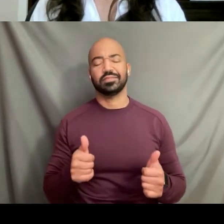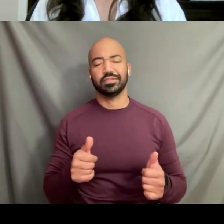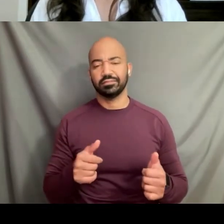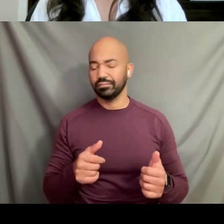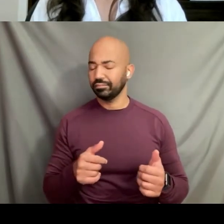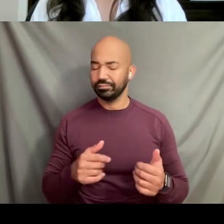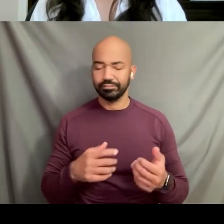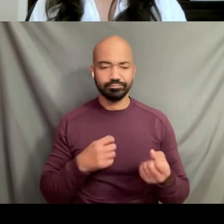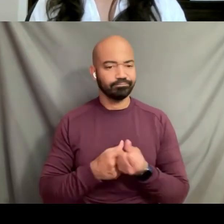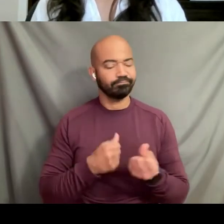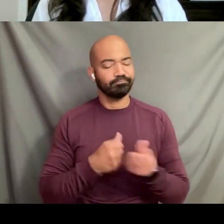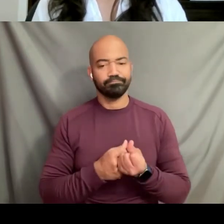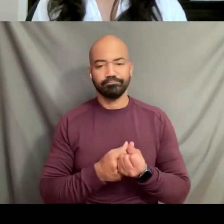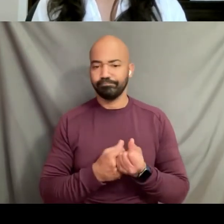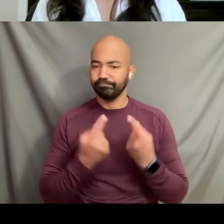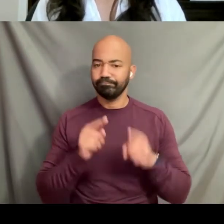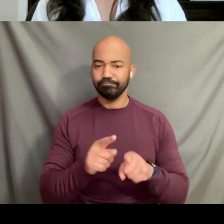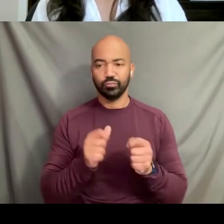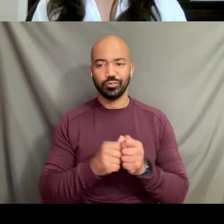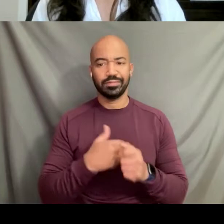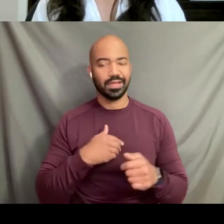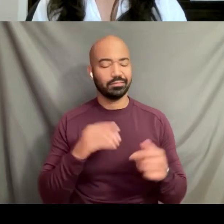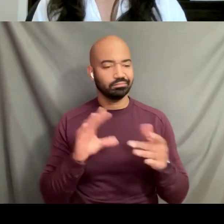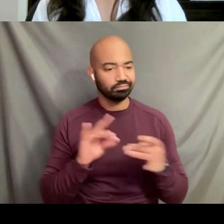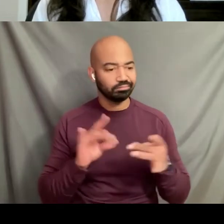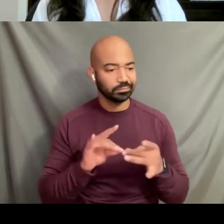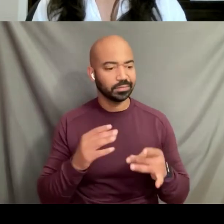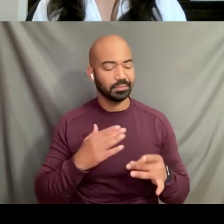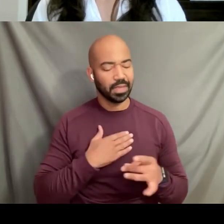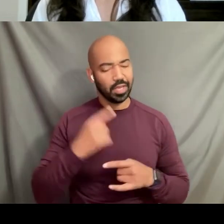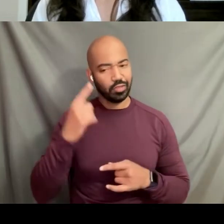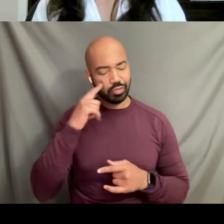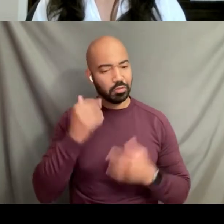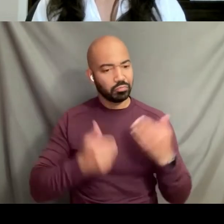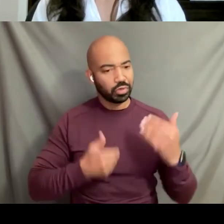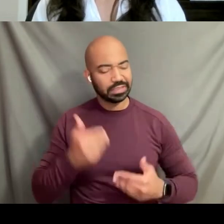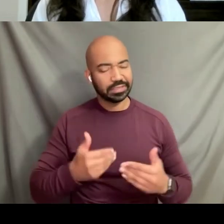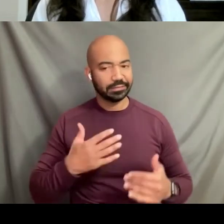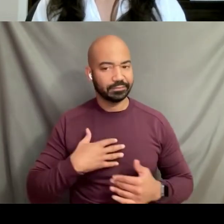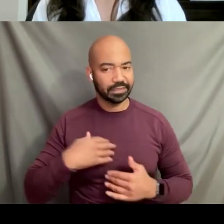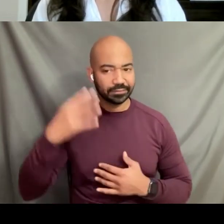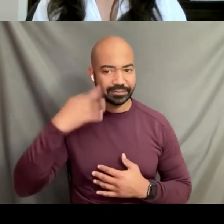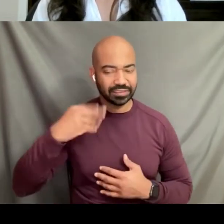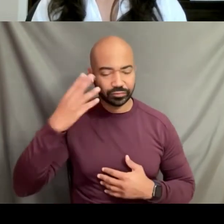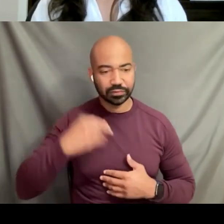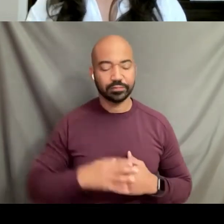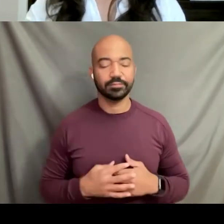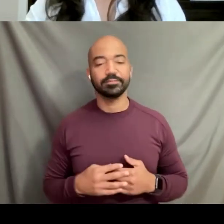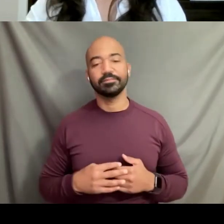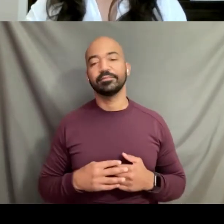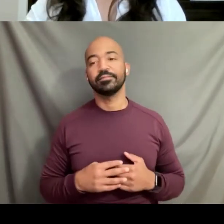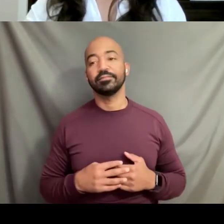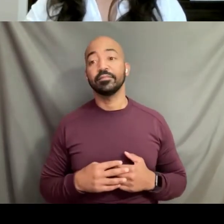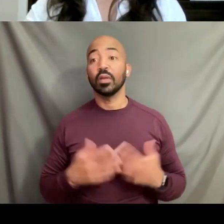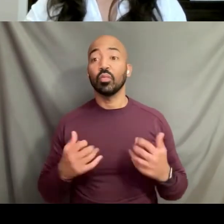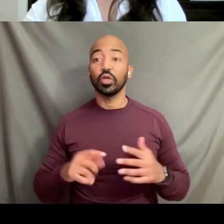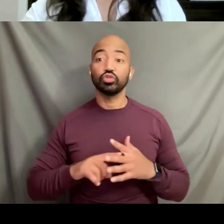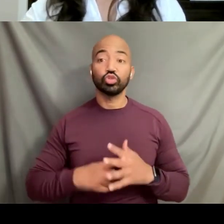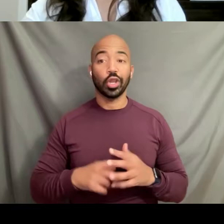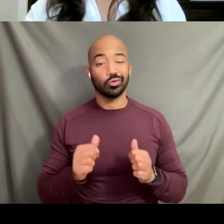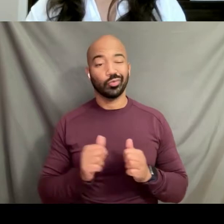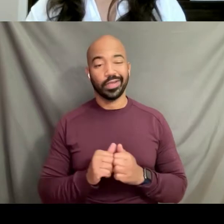I would also like to start with this short experience I had with a prospective applicant